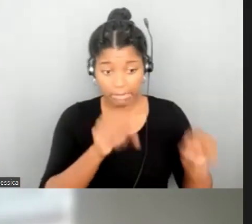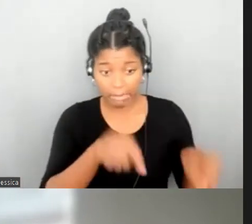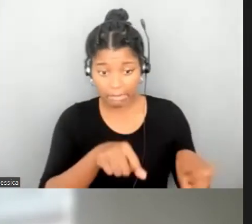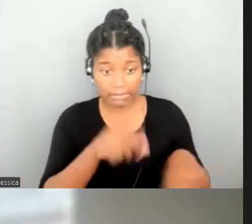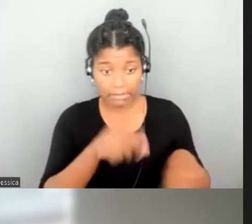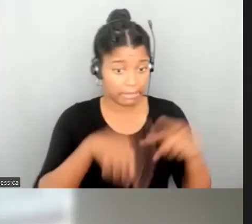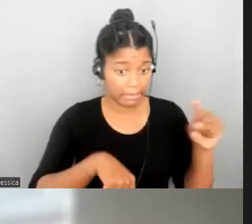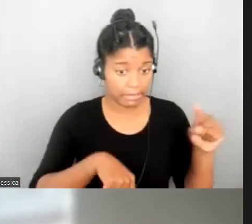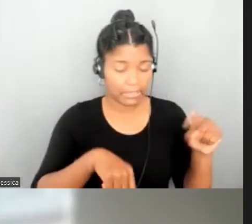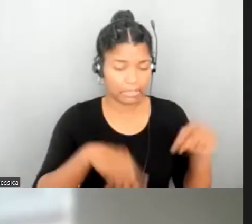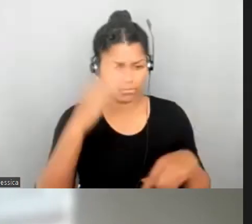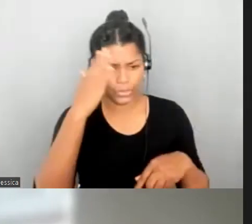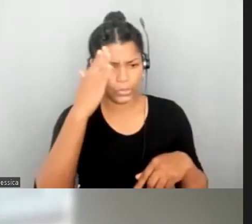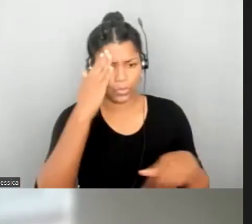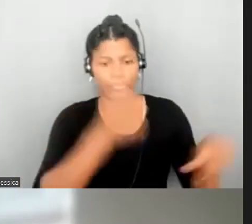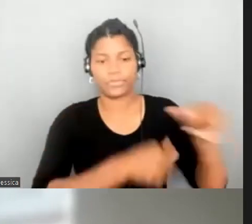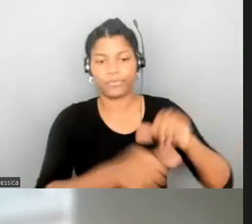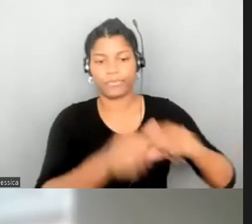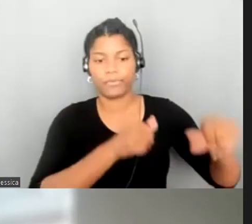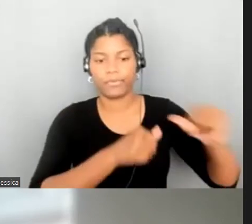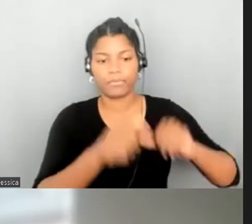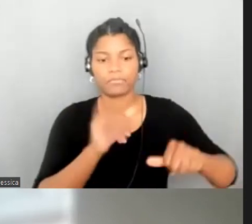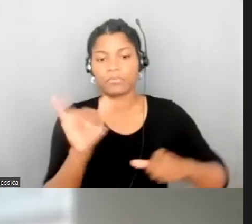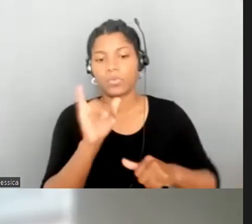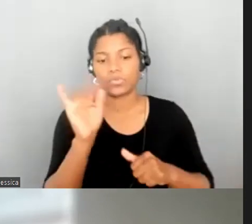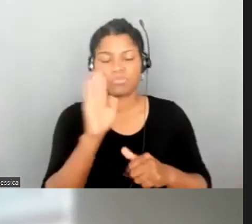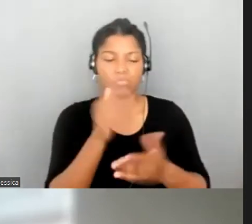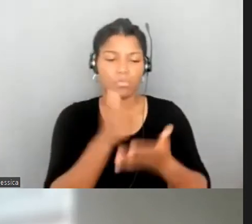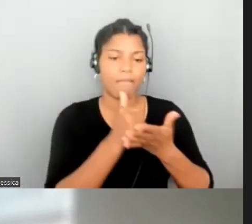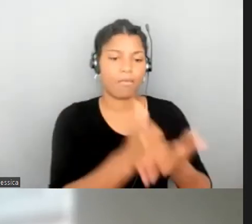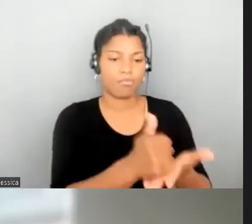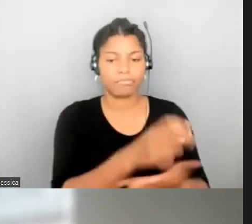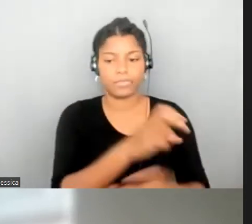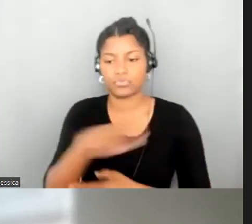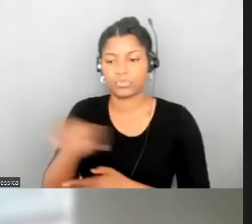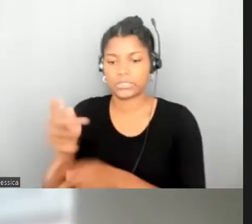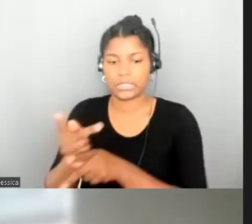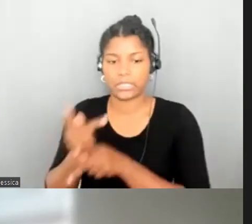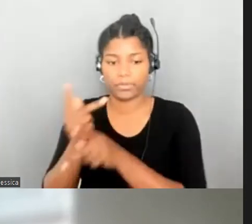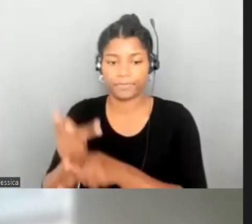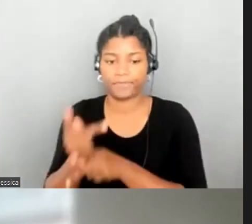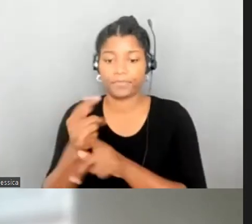It really helps the transition of care not just from the hospital to the facility but